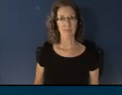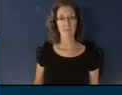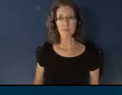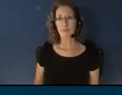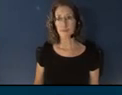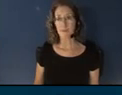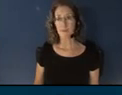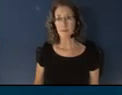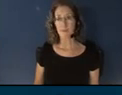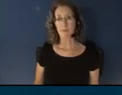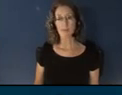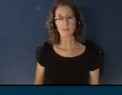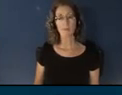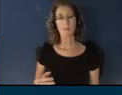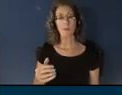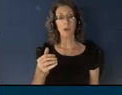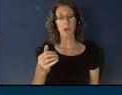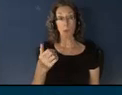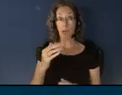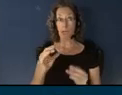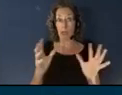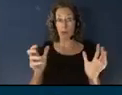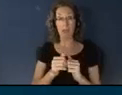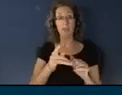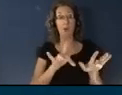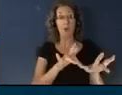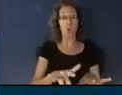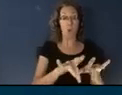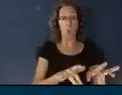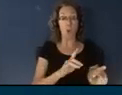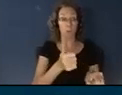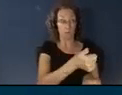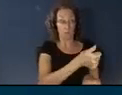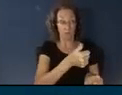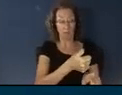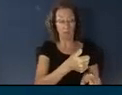Okay if you're if you're just to clarify if you're doing a recorded session on your own, you're responsible for your captions.